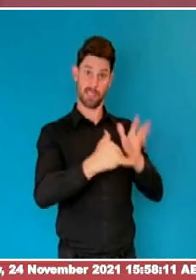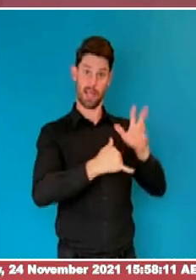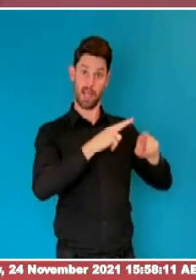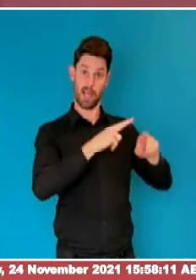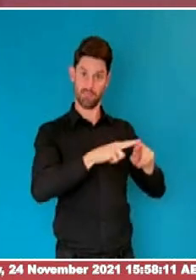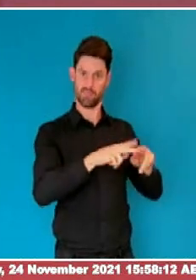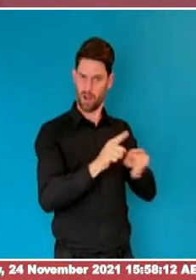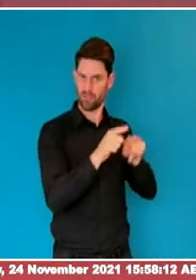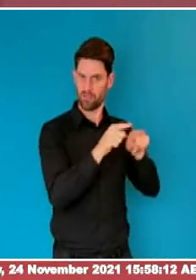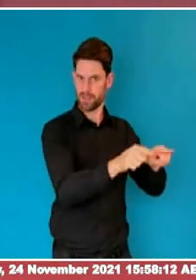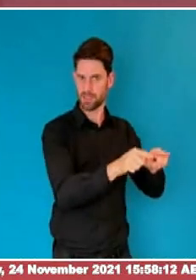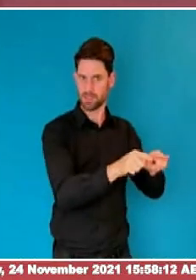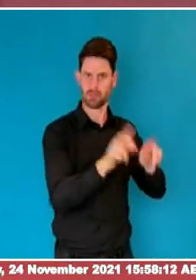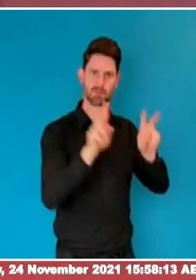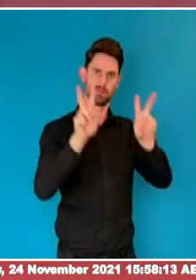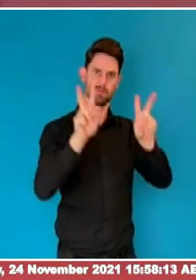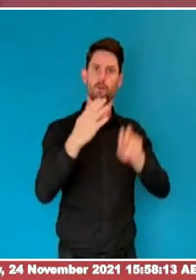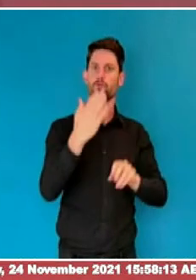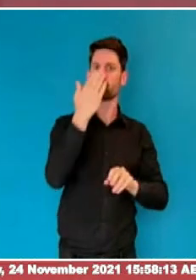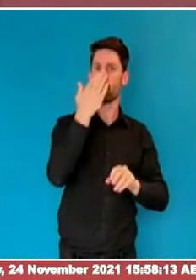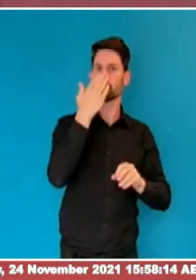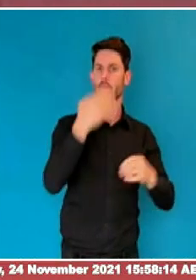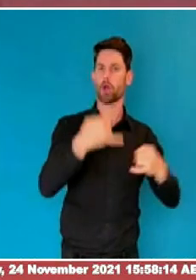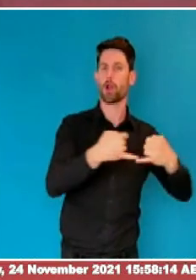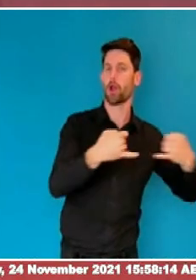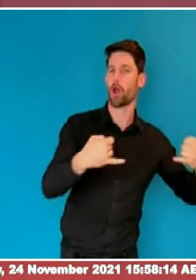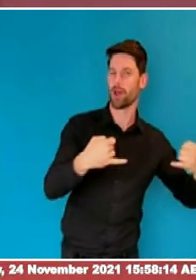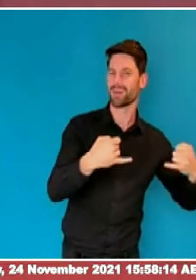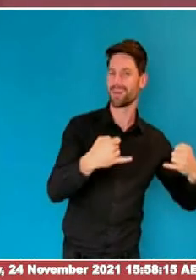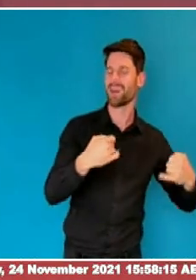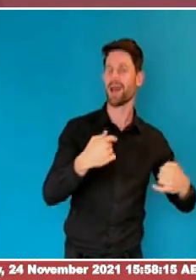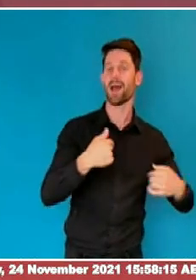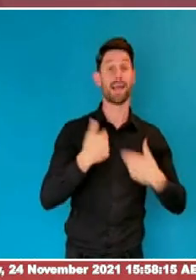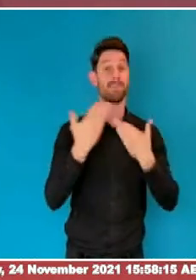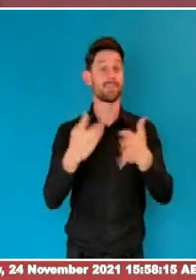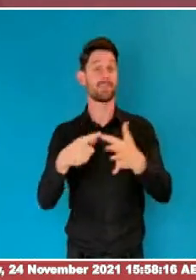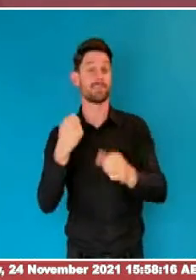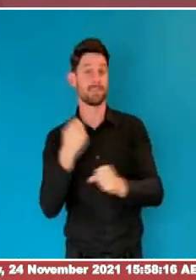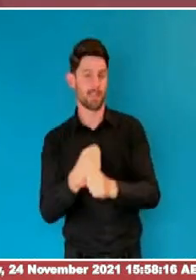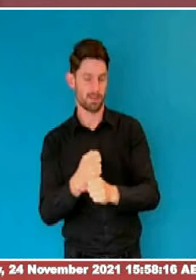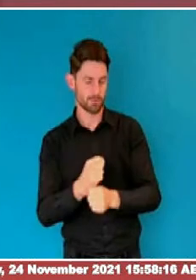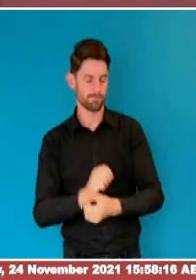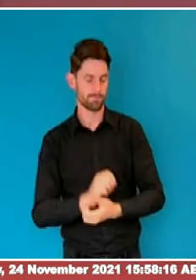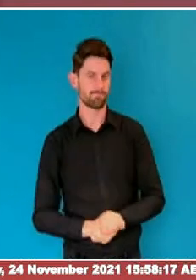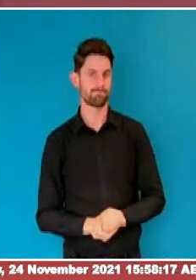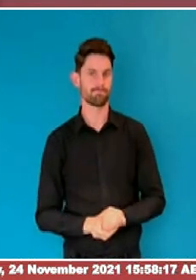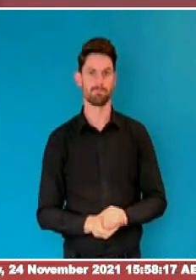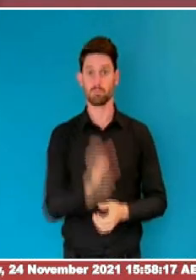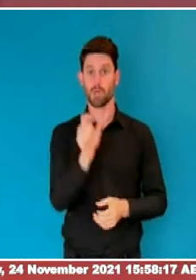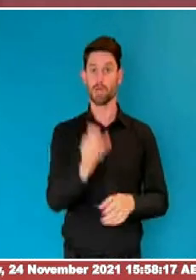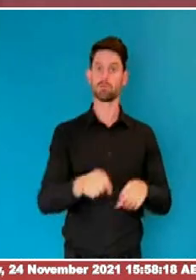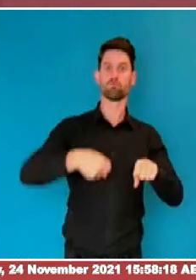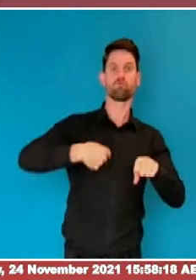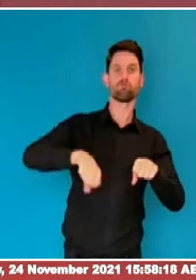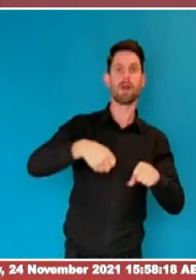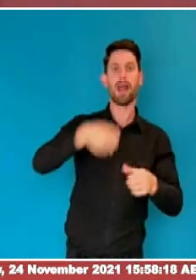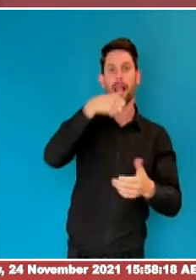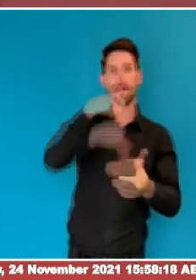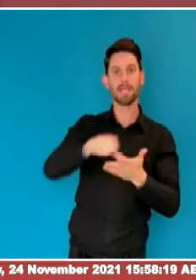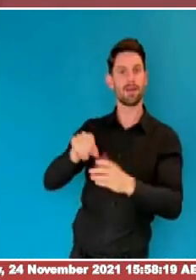So, again I will use an example of a postie role, you know, one of